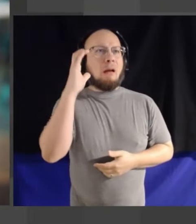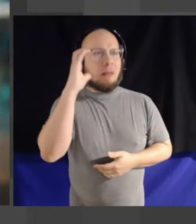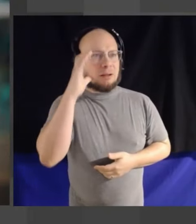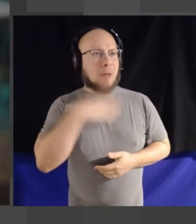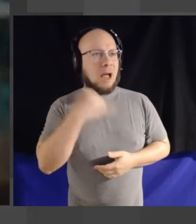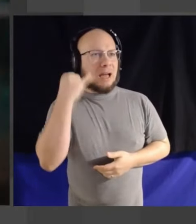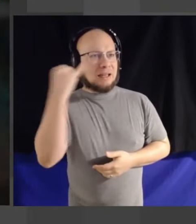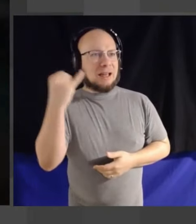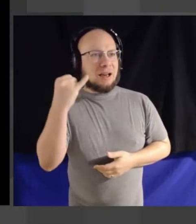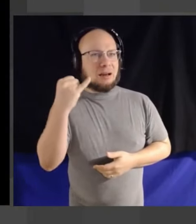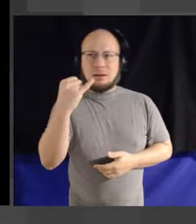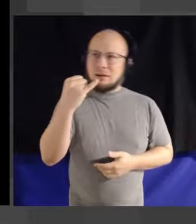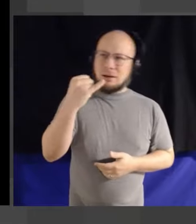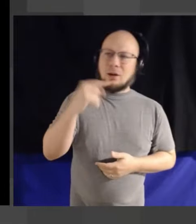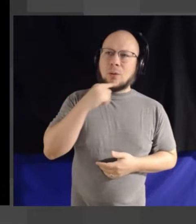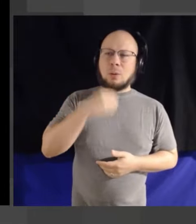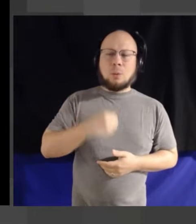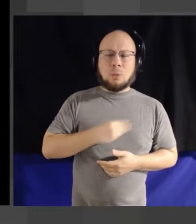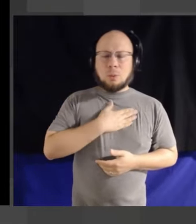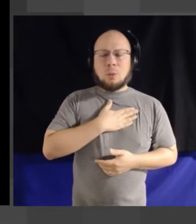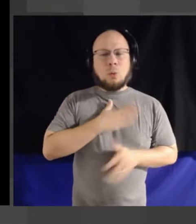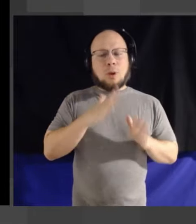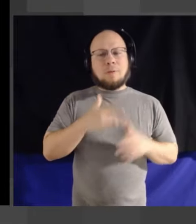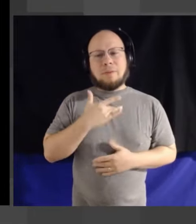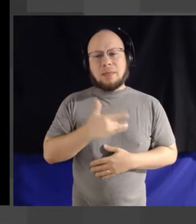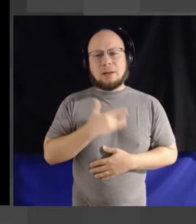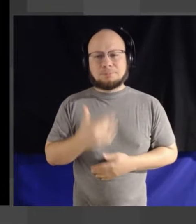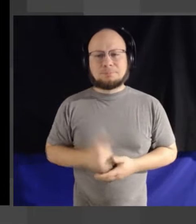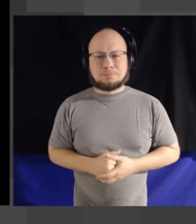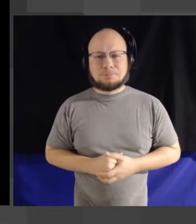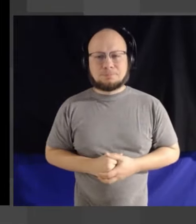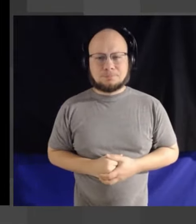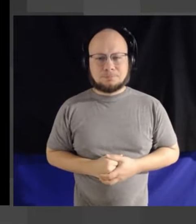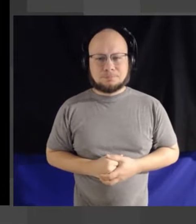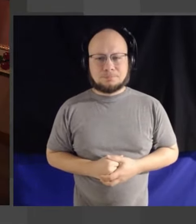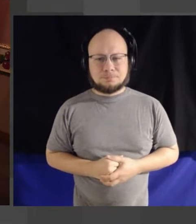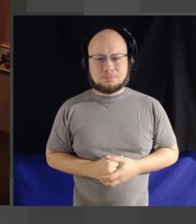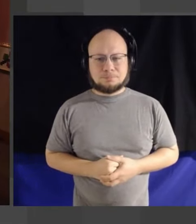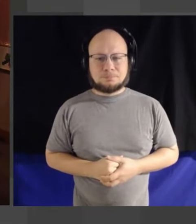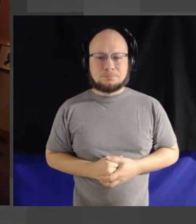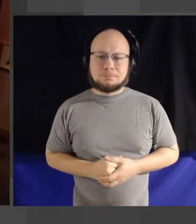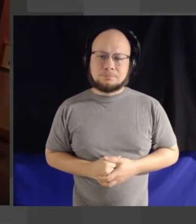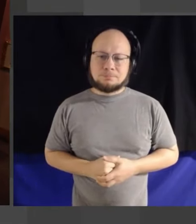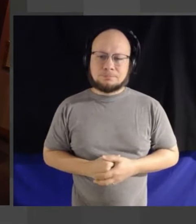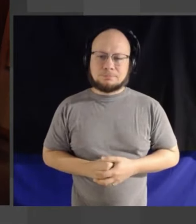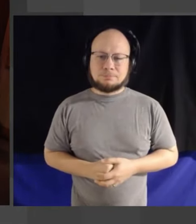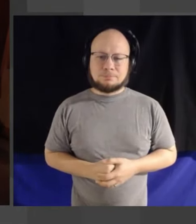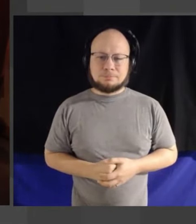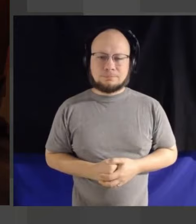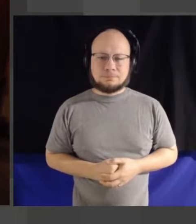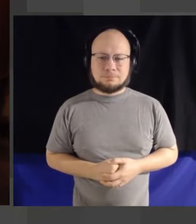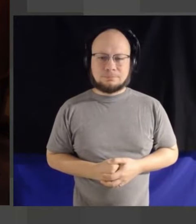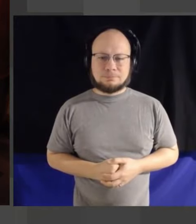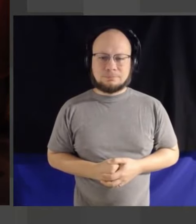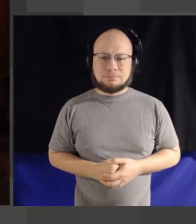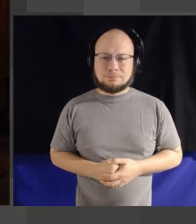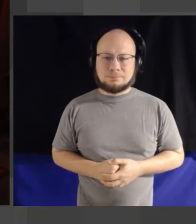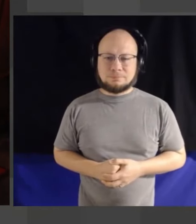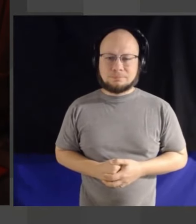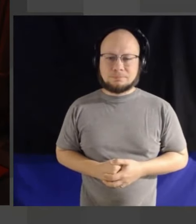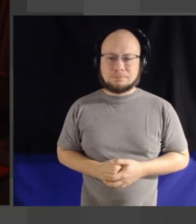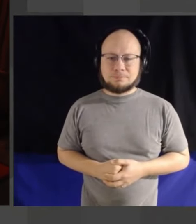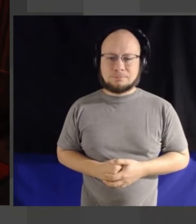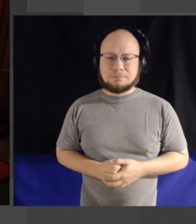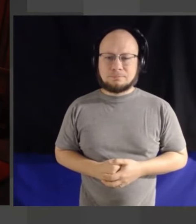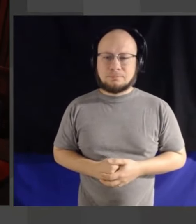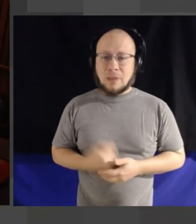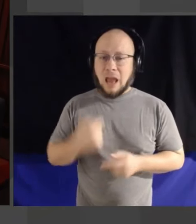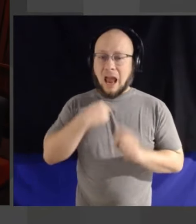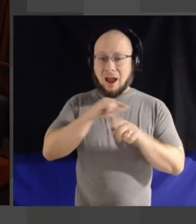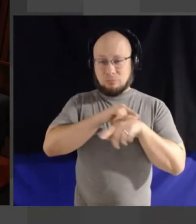LISTENED TO IS ONE OF THE BEST